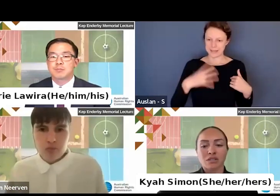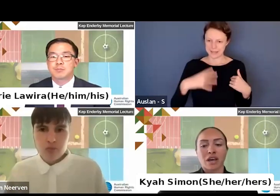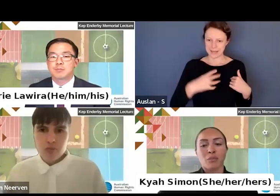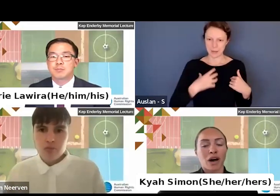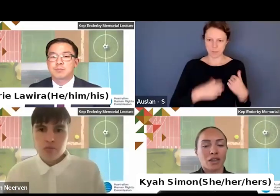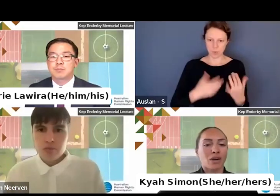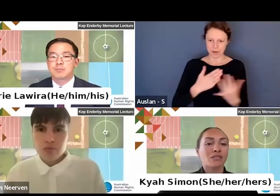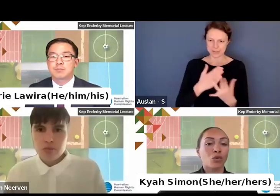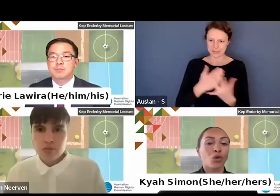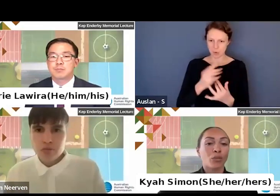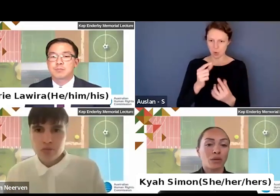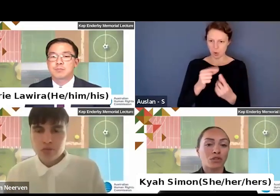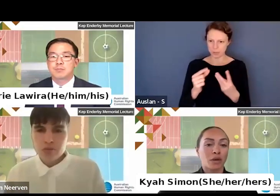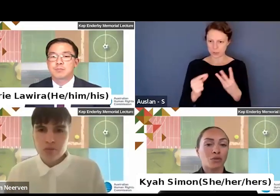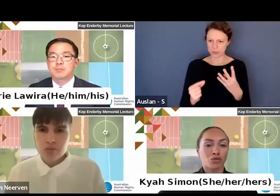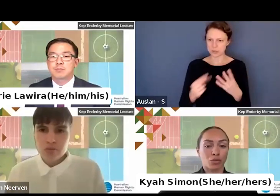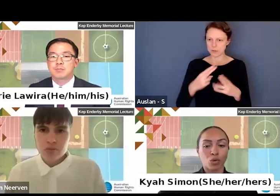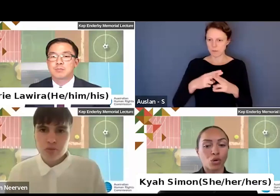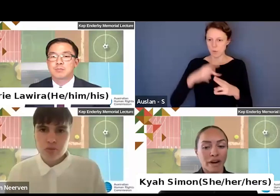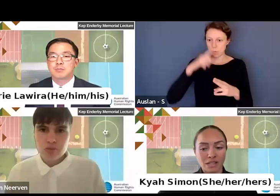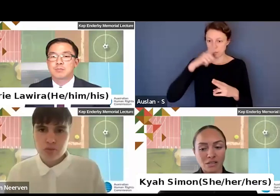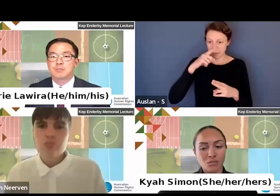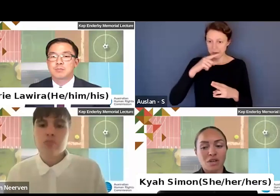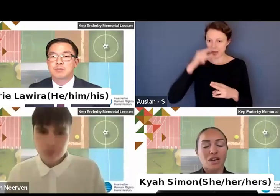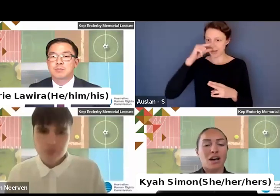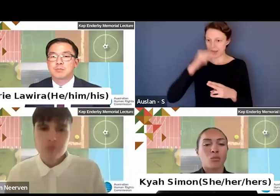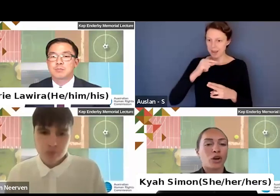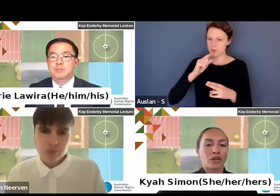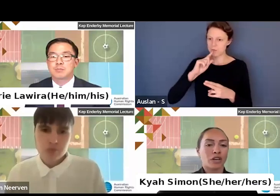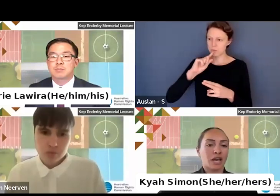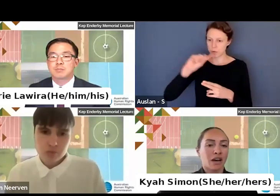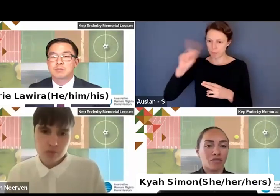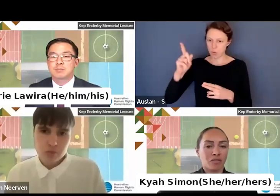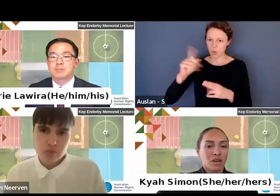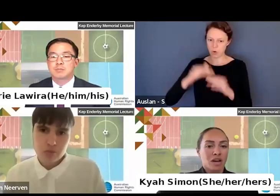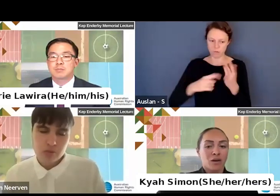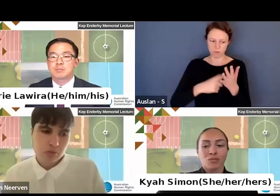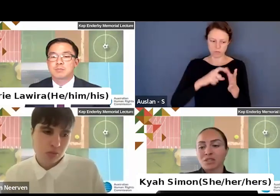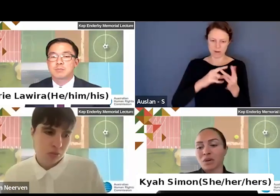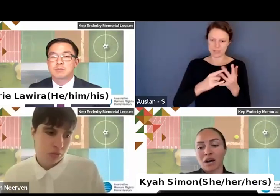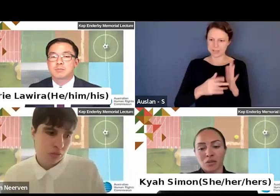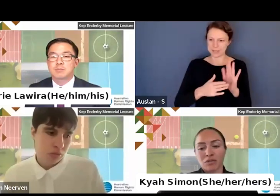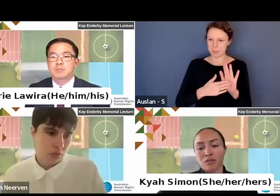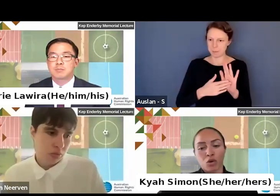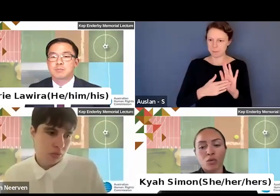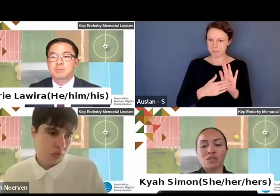and pathways for people to be able to report racism. We only really have some government forms